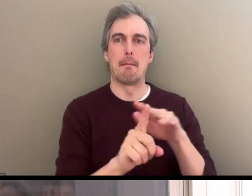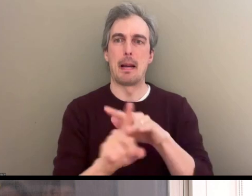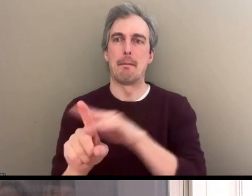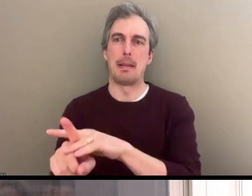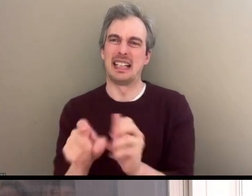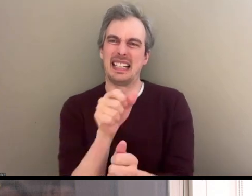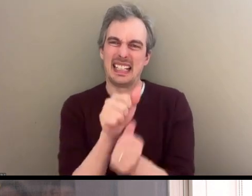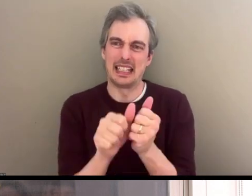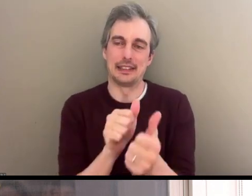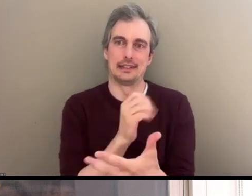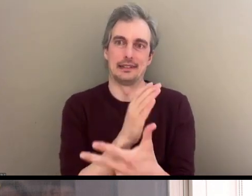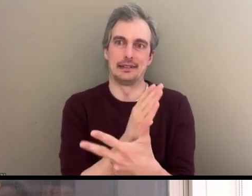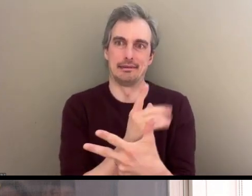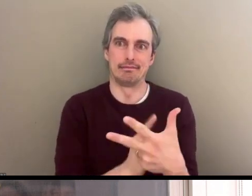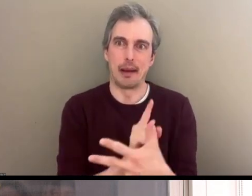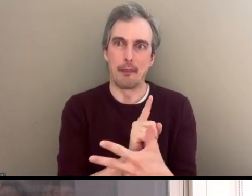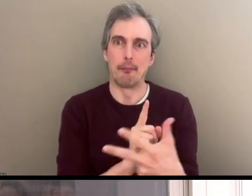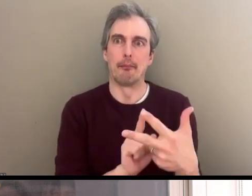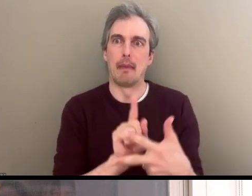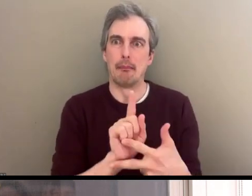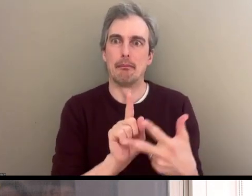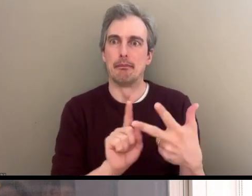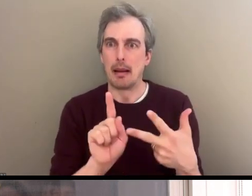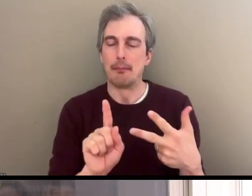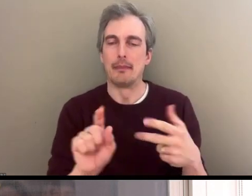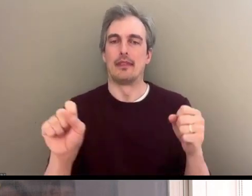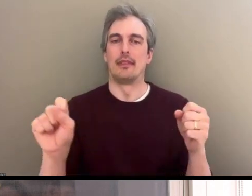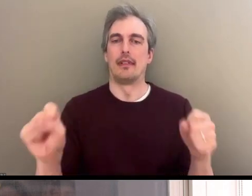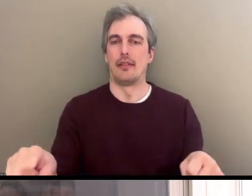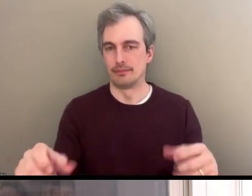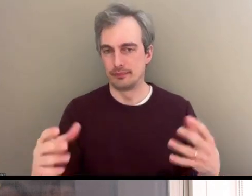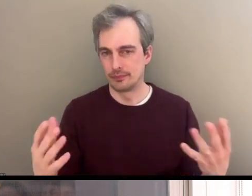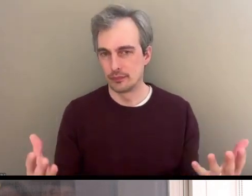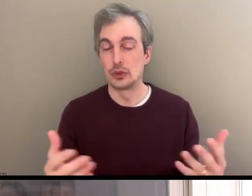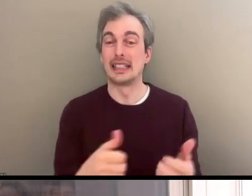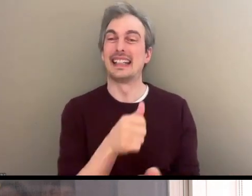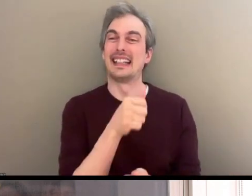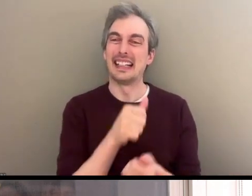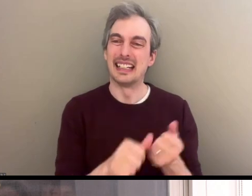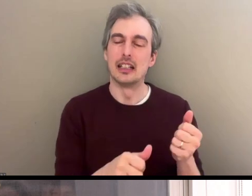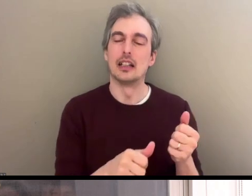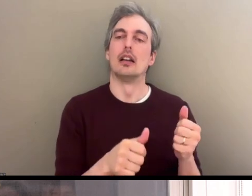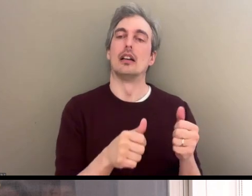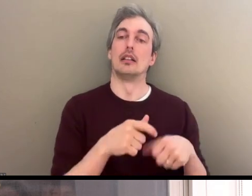So each stage creates a unique and good opportunity to continuously check